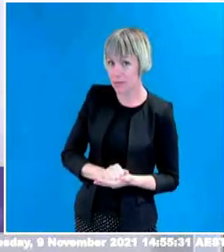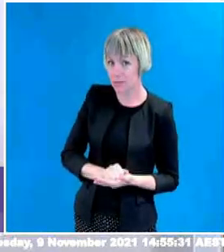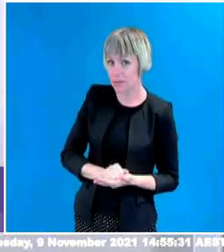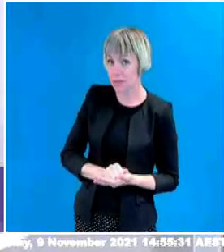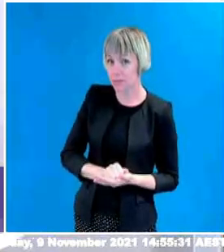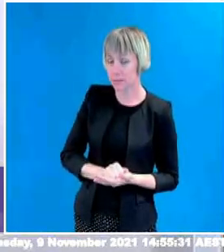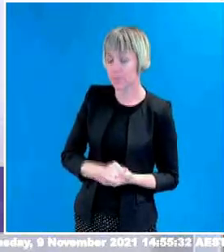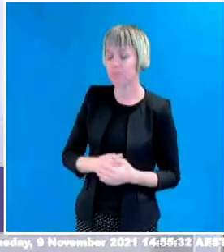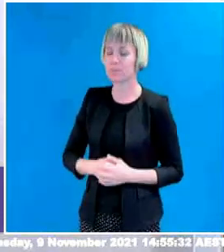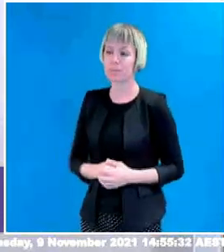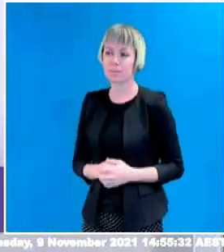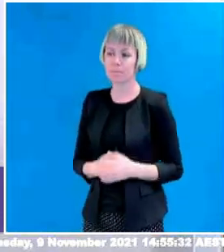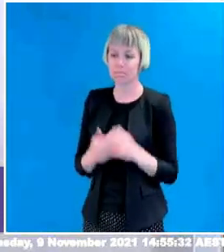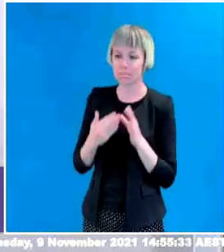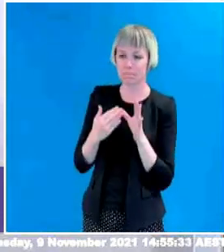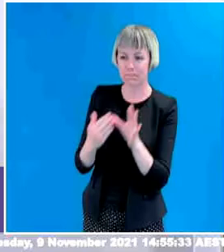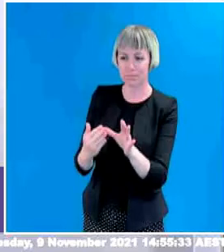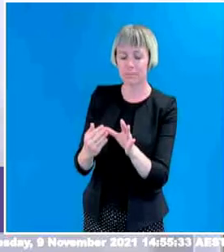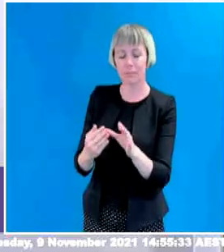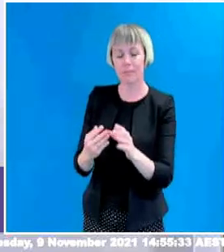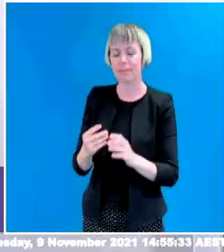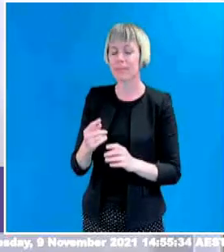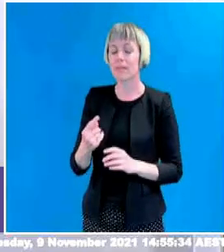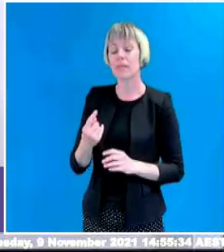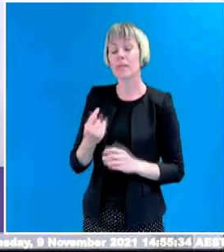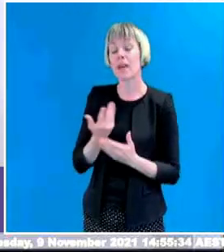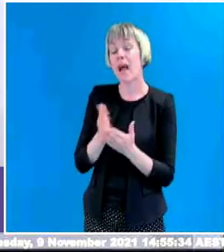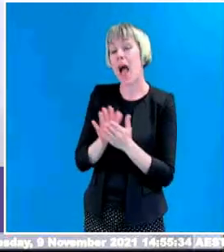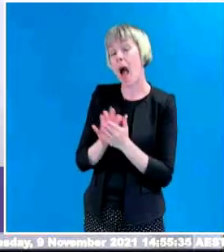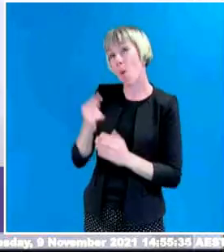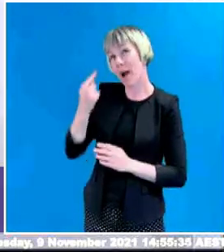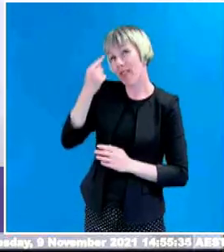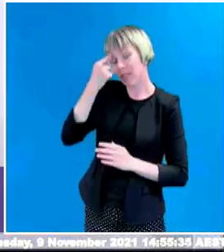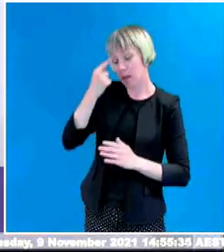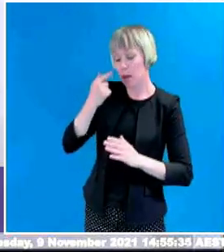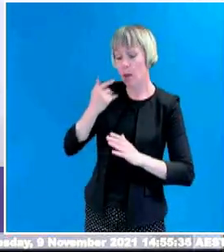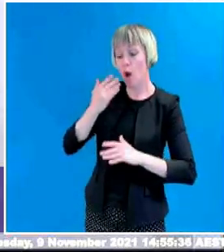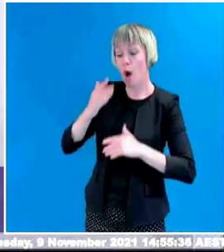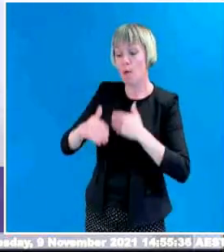I think about progressive realisation about the when and I think